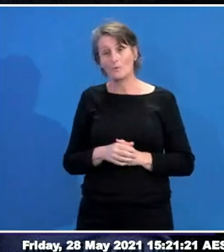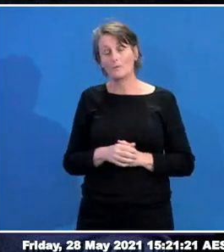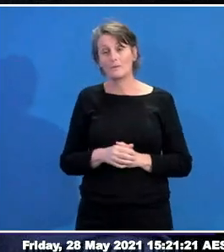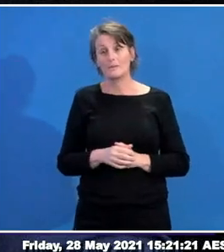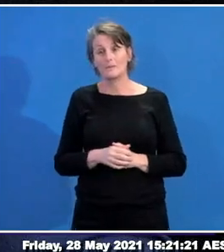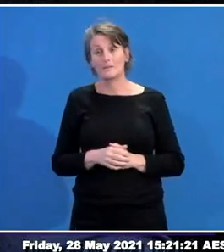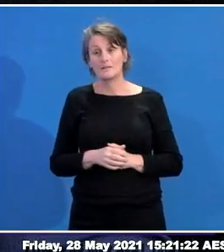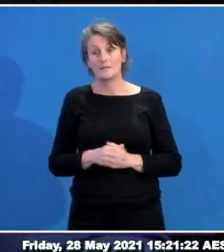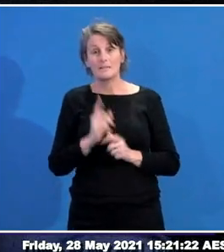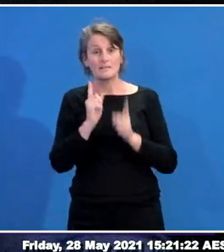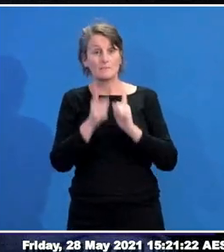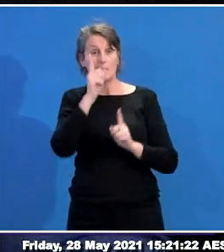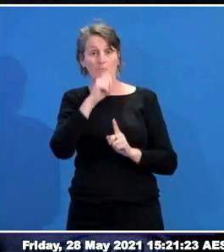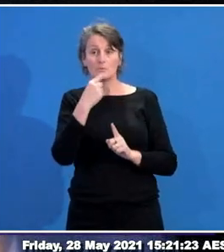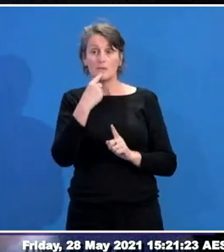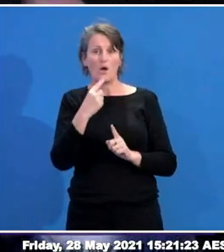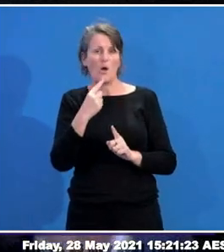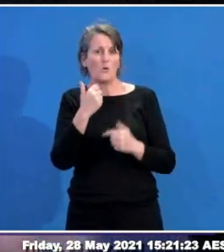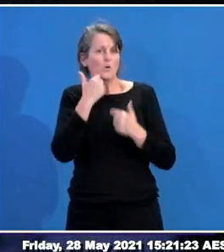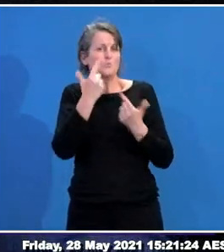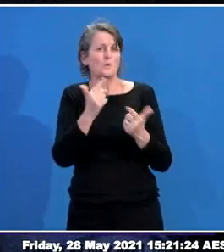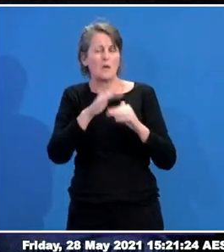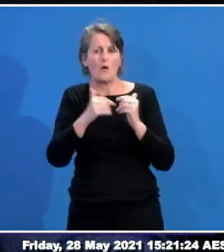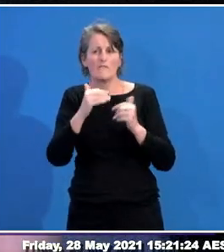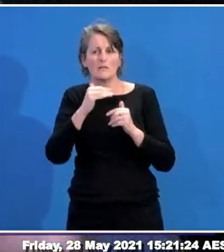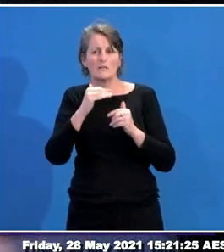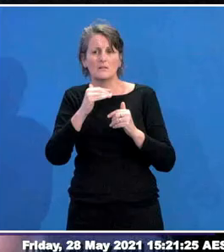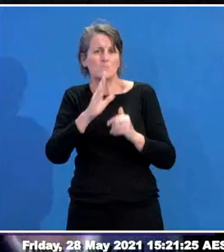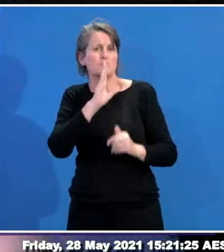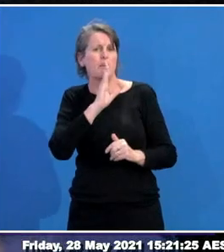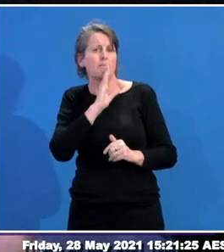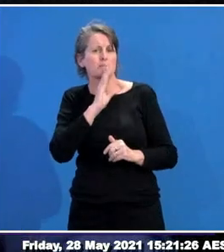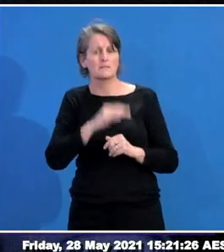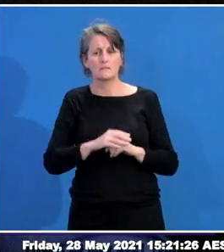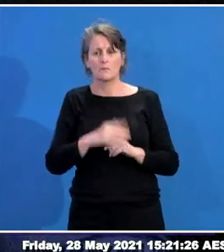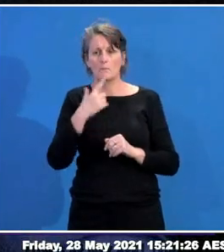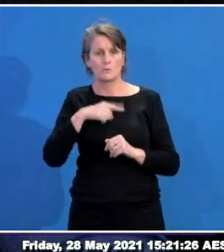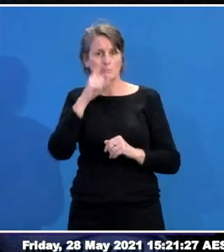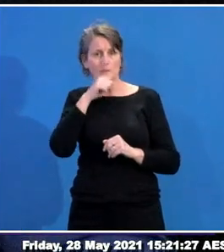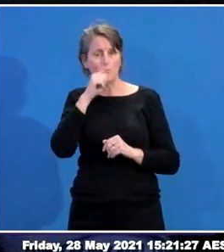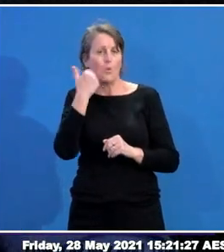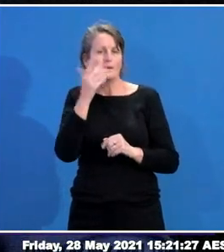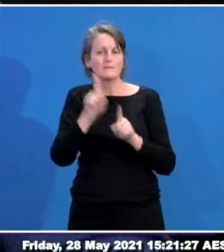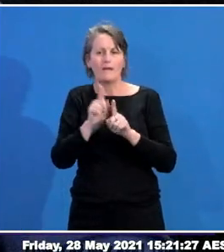people don't care about privacy anymore because lots of people put their lives on Twitter or Instagram or whatever.